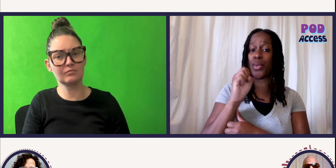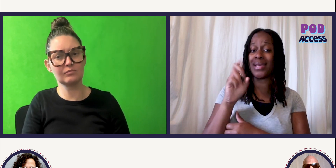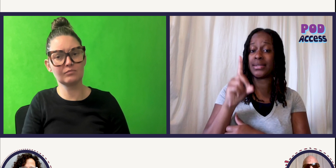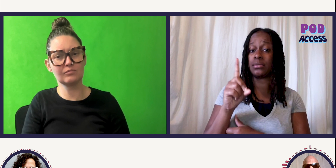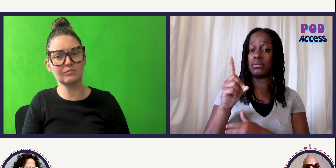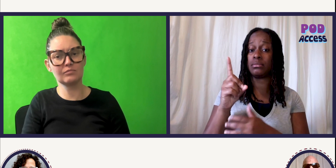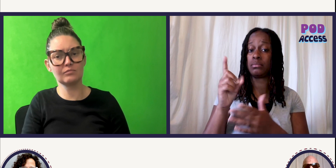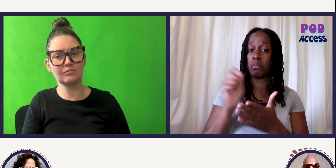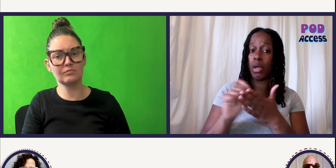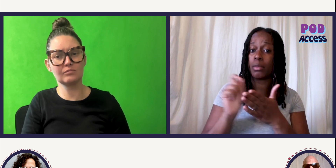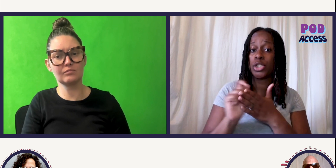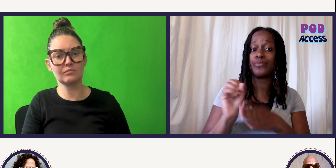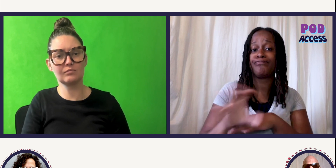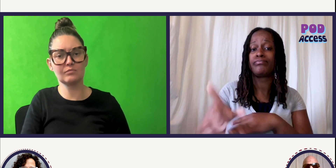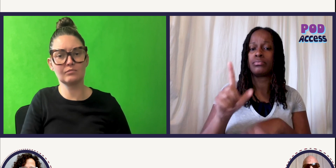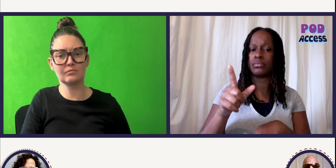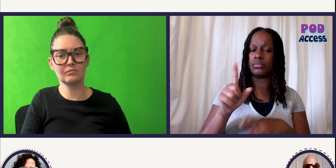even if that gap still exists today.